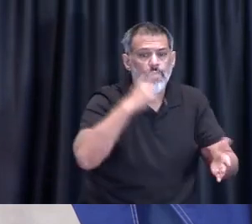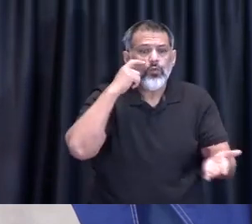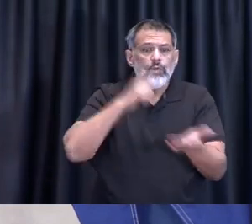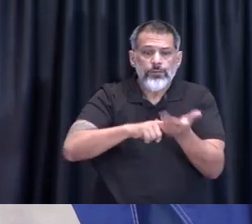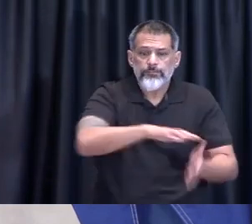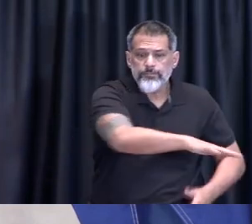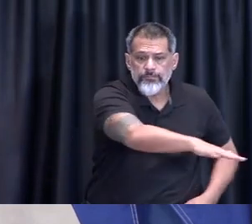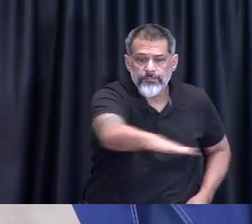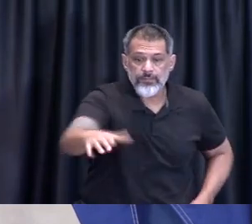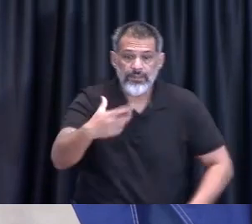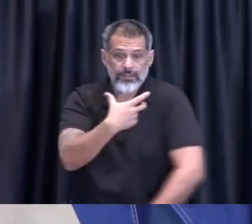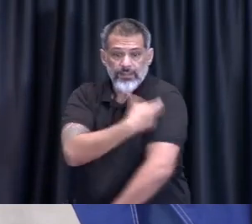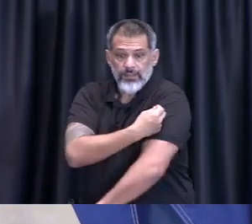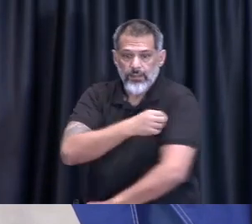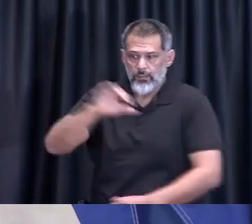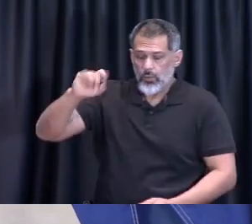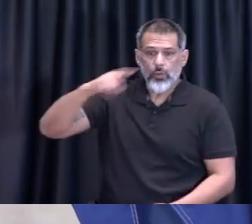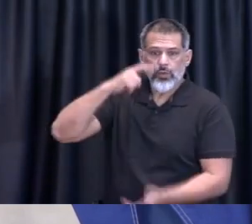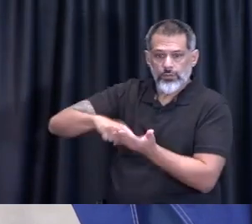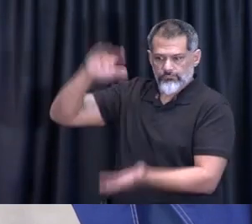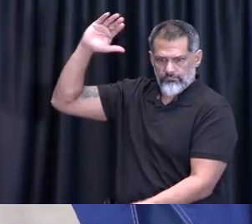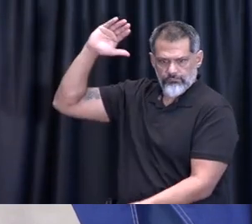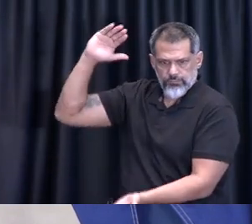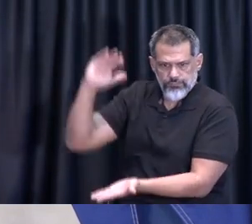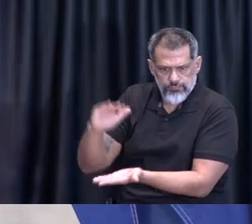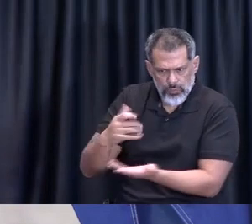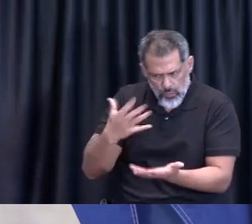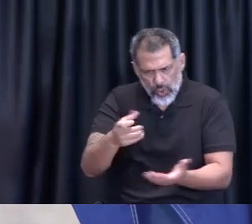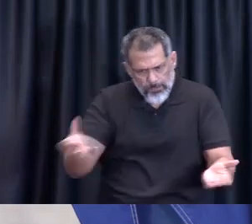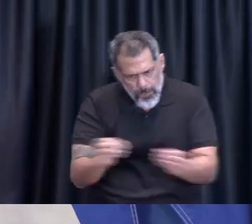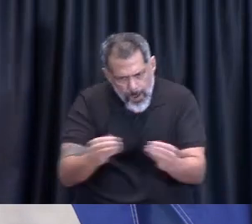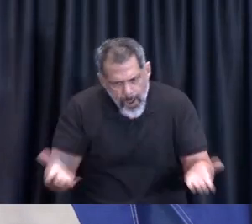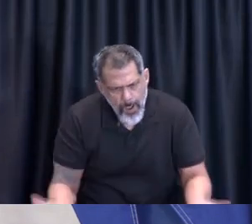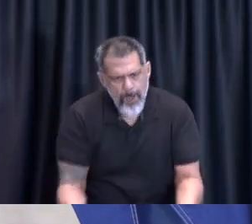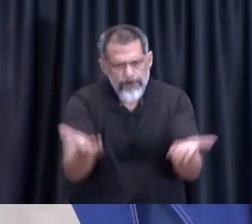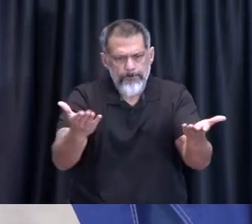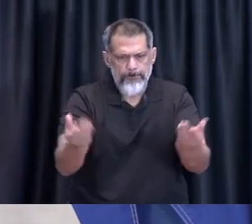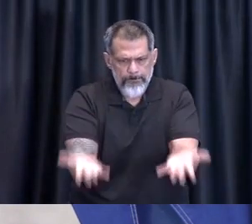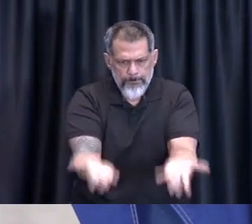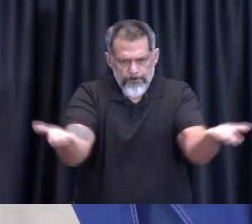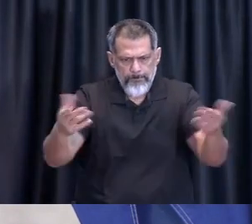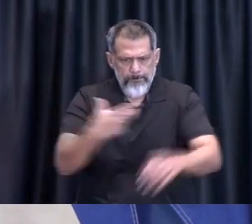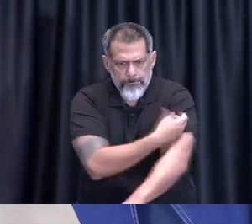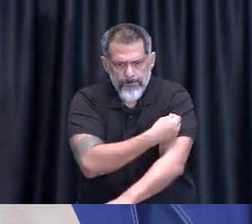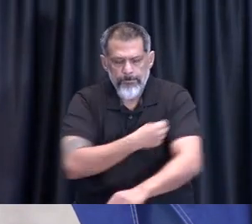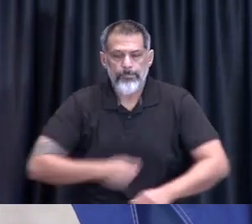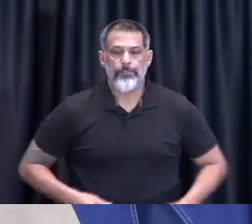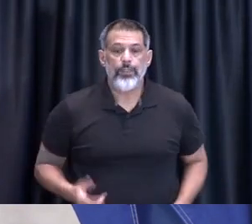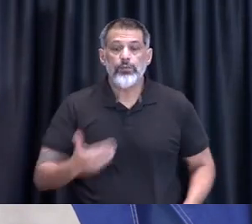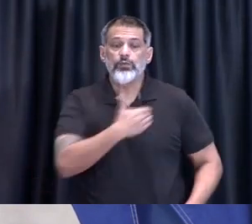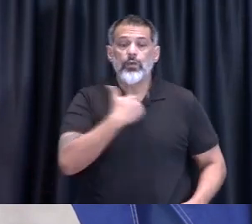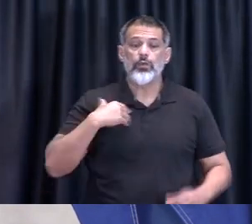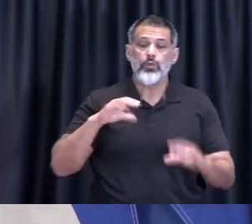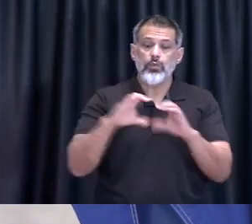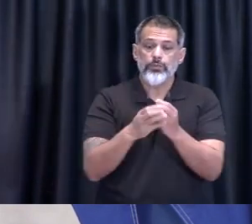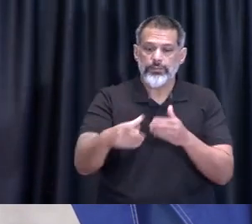rates are low and that we need to get them up higher. The leadership of Team Toronto, including the three of us, remain